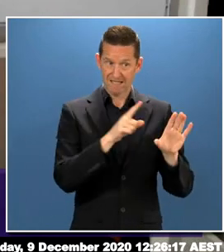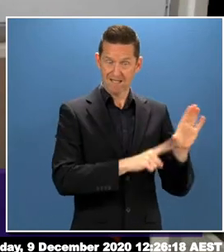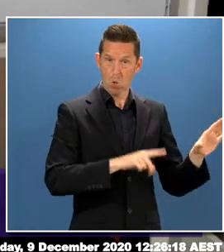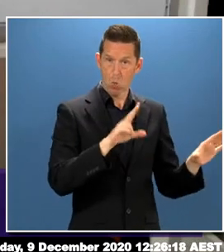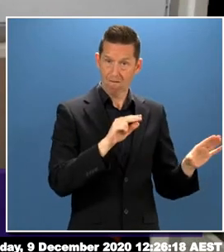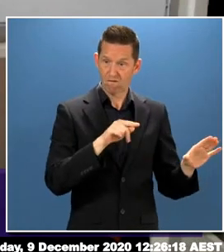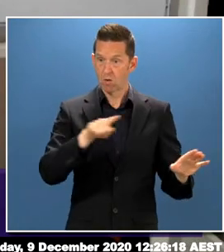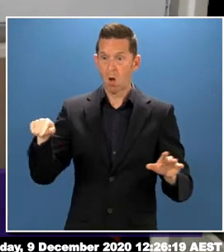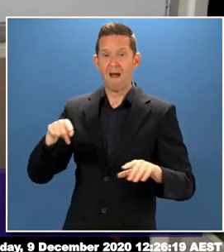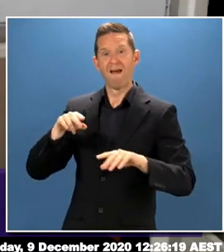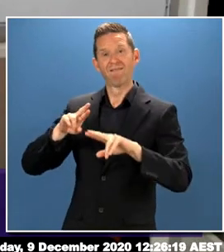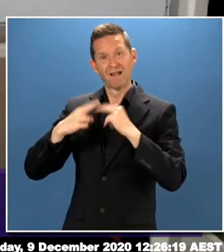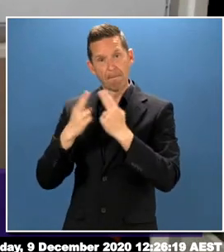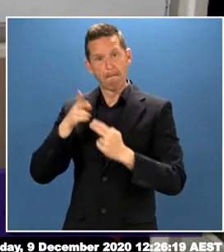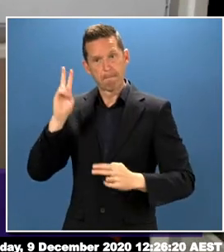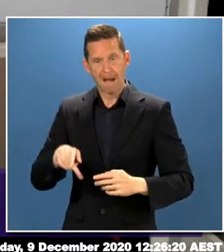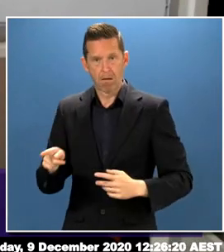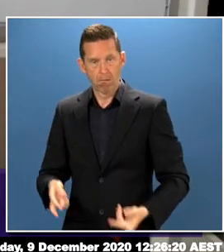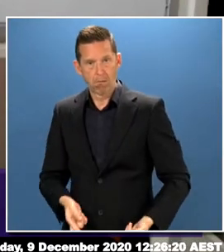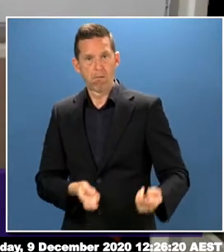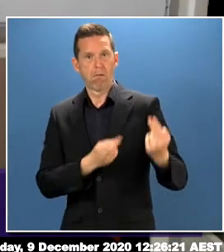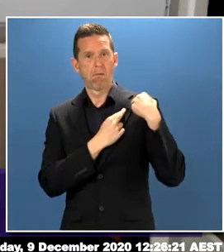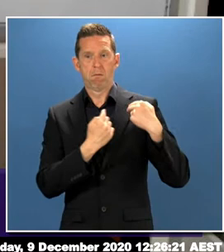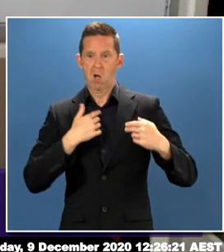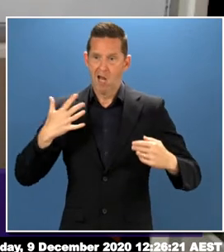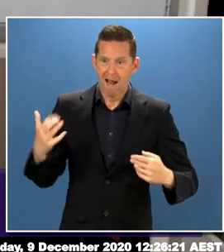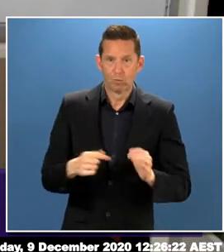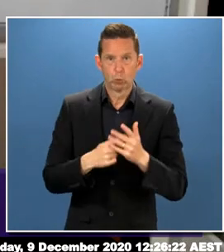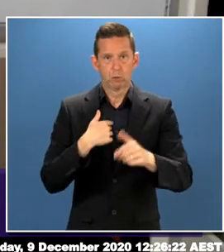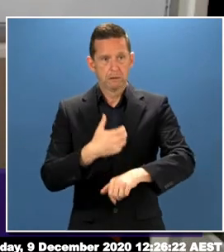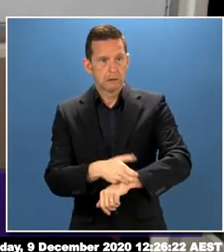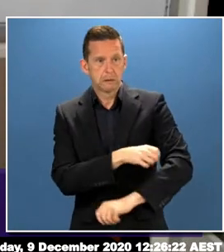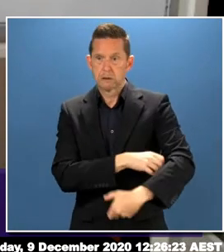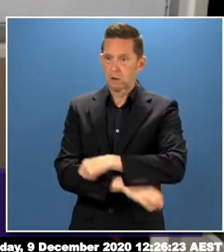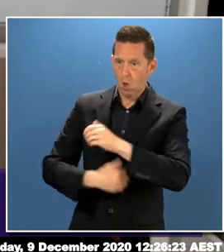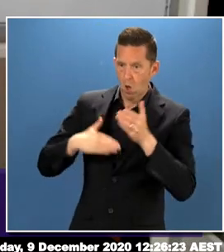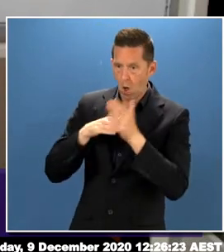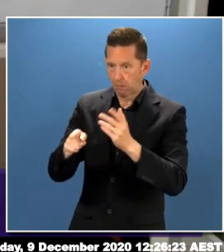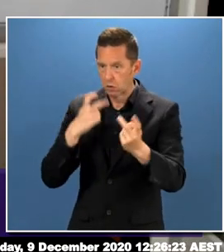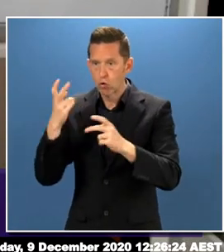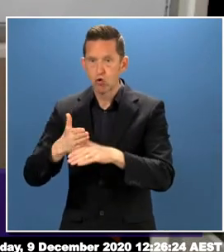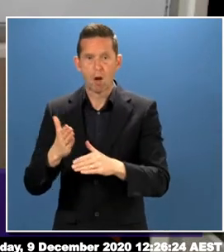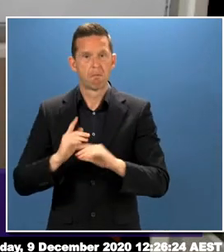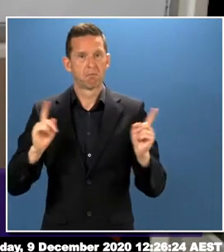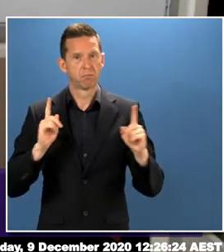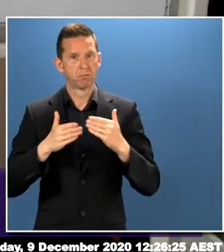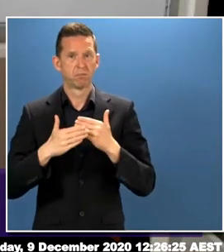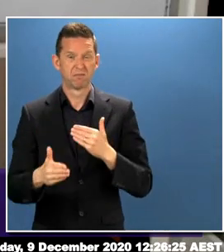on that challenge of "What are we going to do now?" So there is that element that there is nothing there.